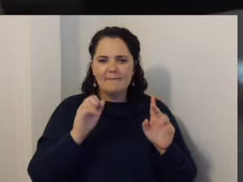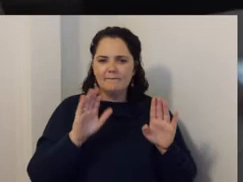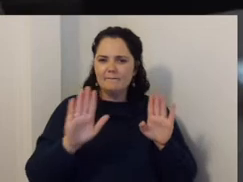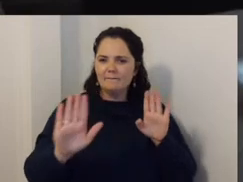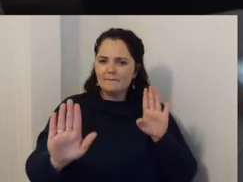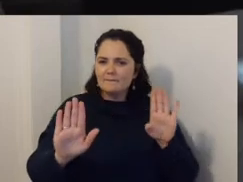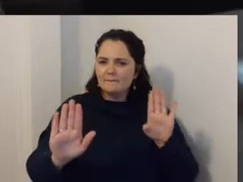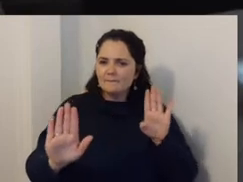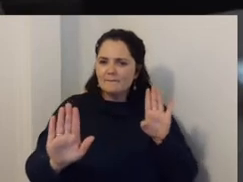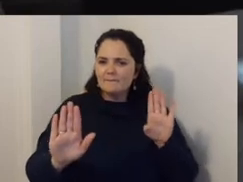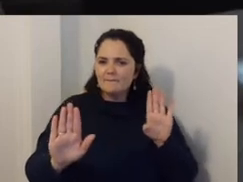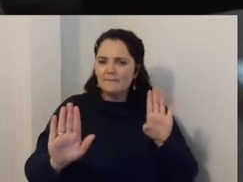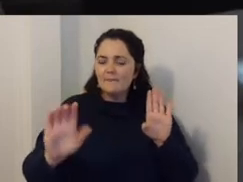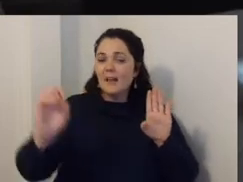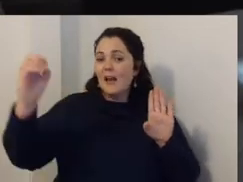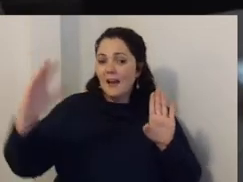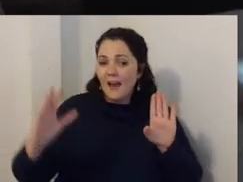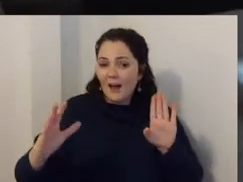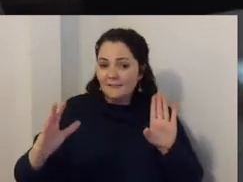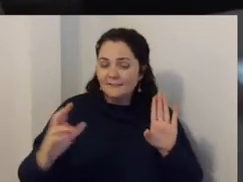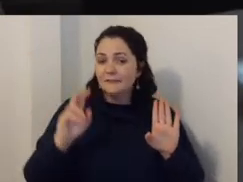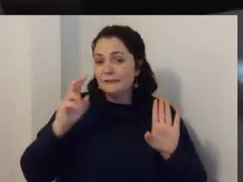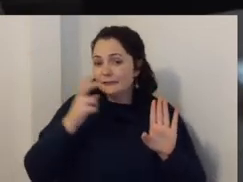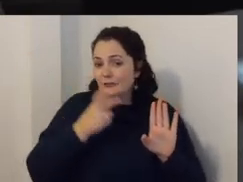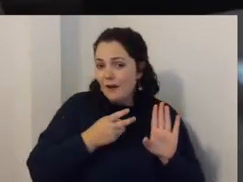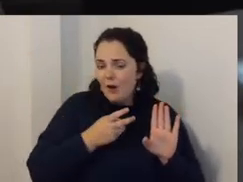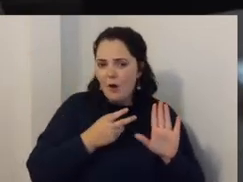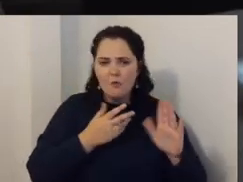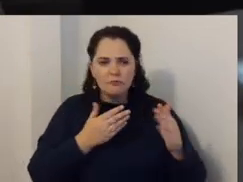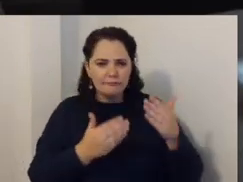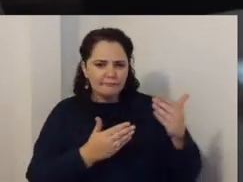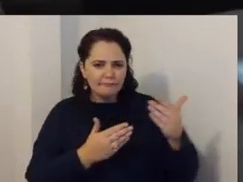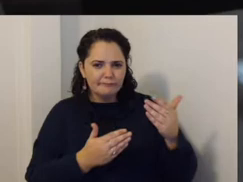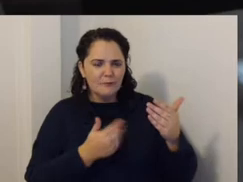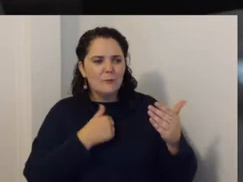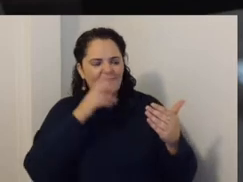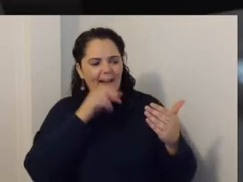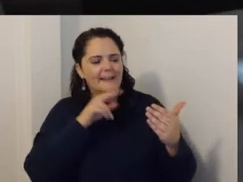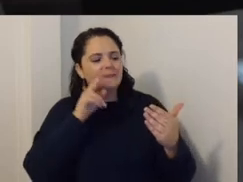away there's a depth of field perception and so we perceive that there are edges to things and the